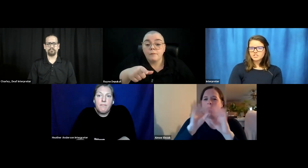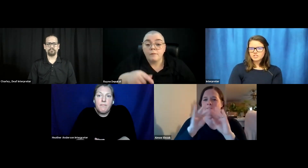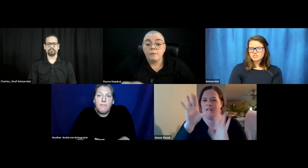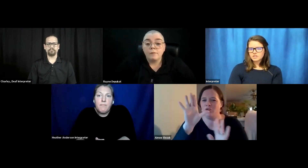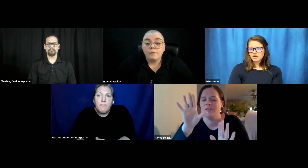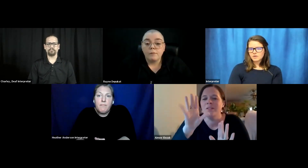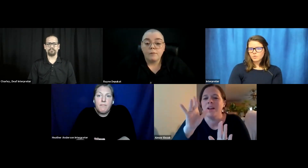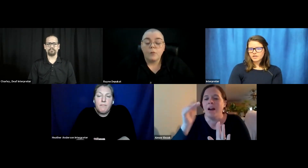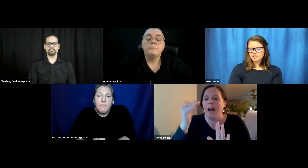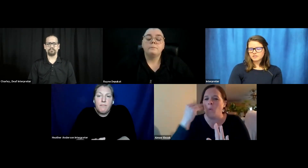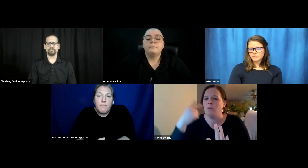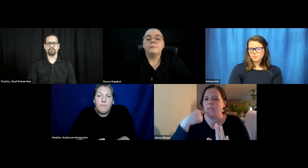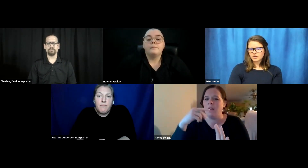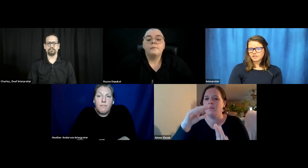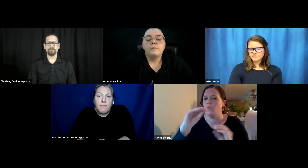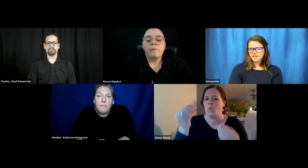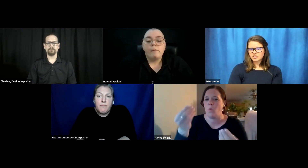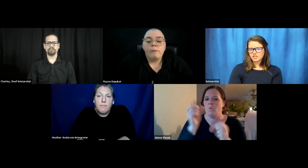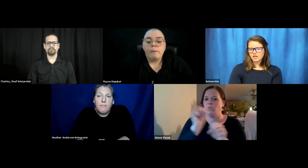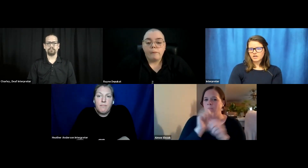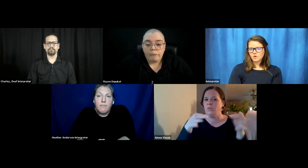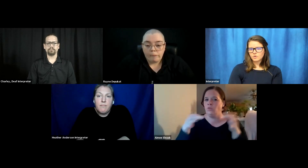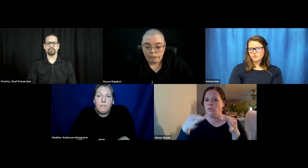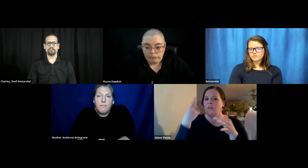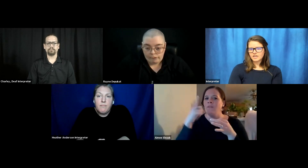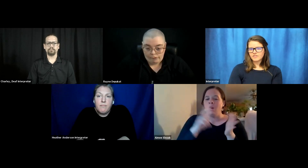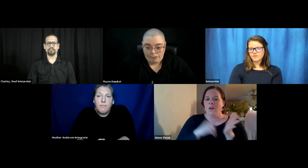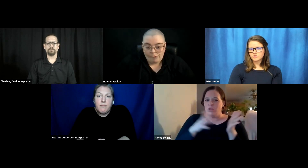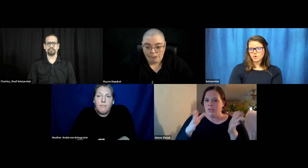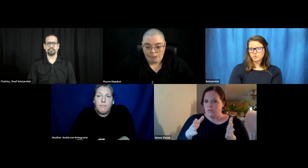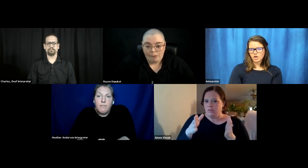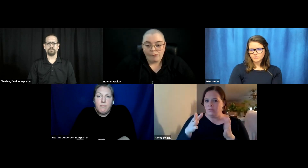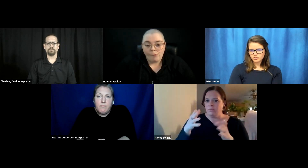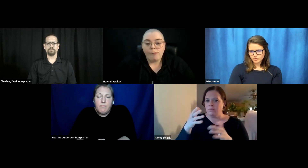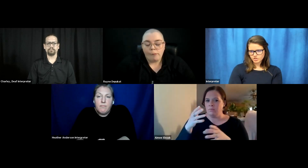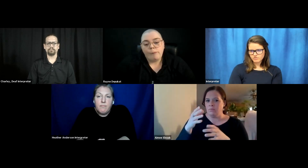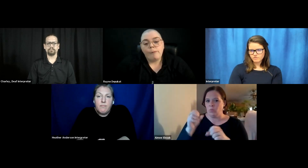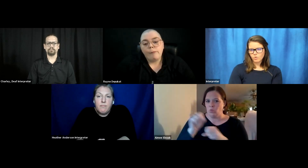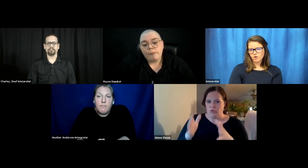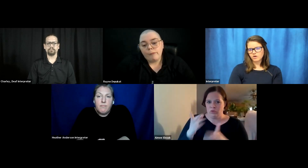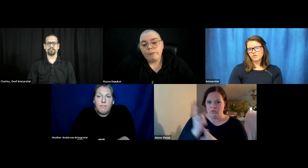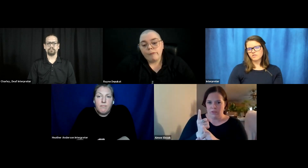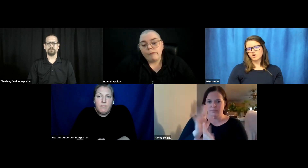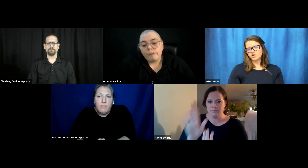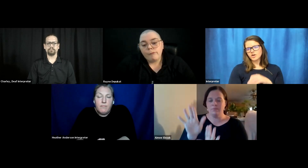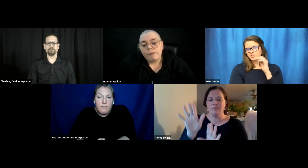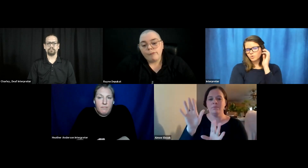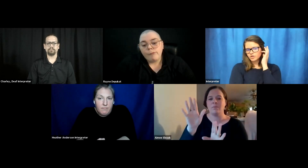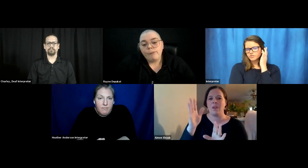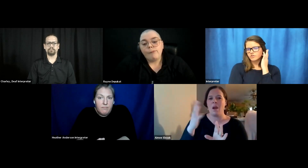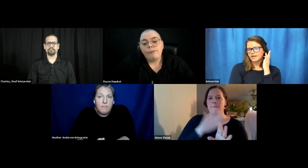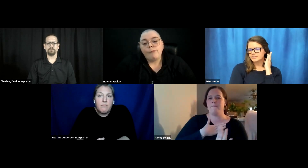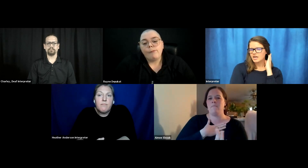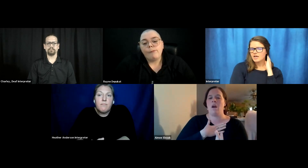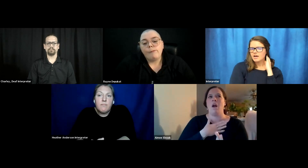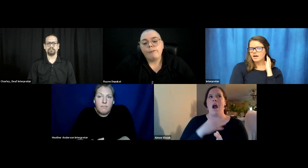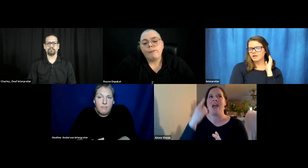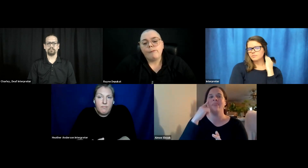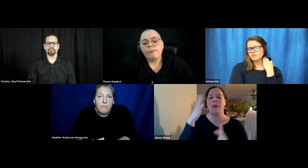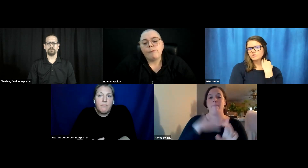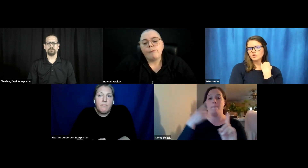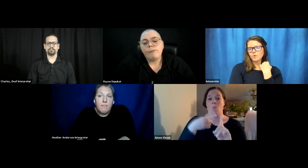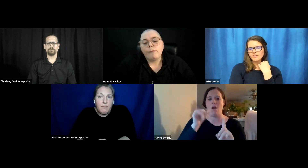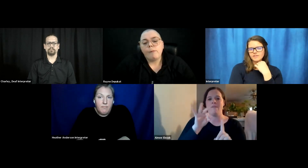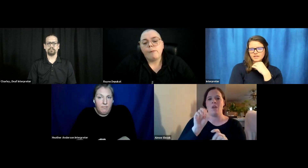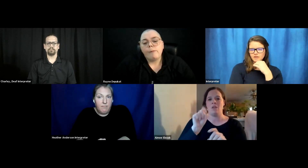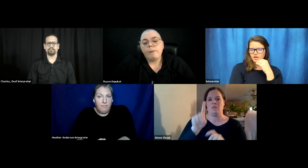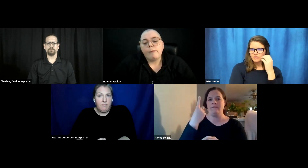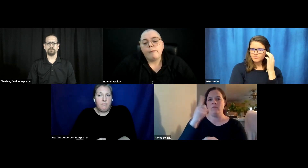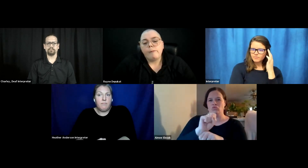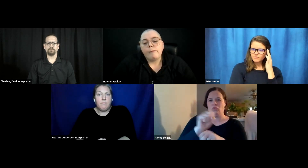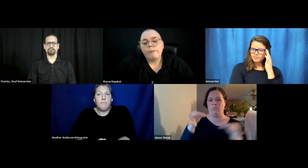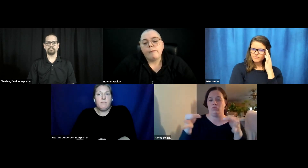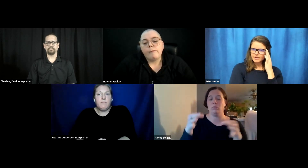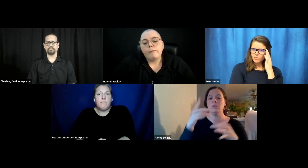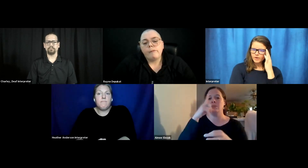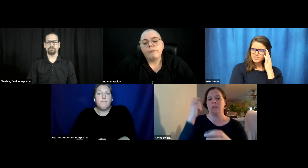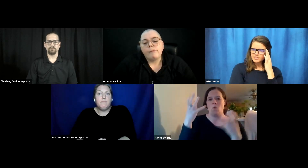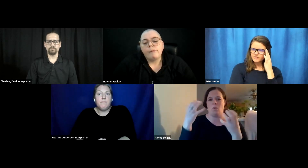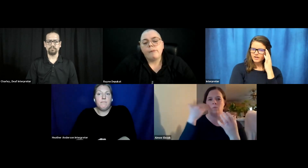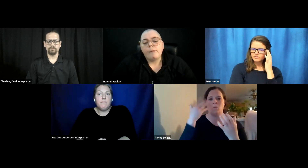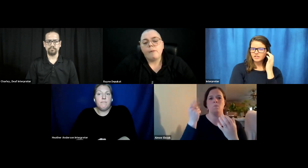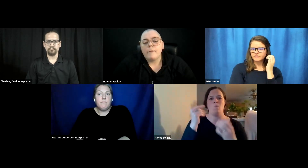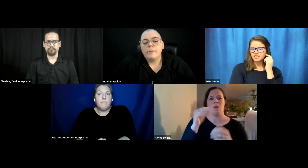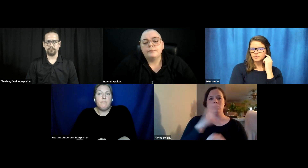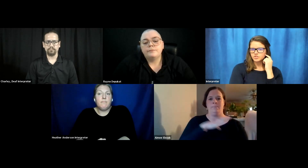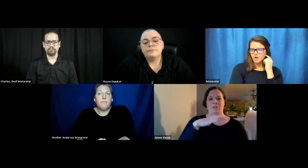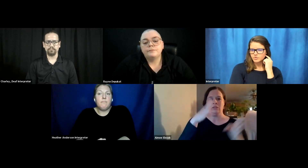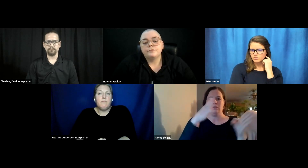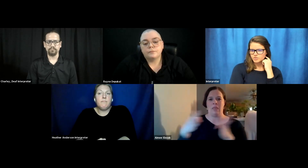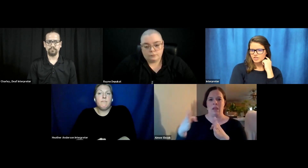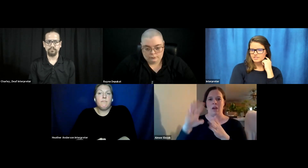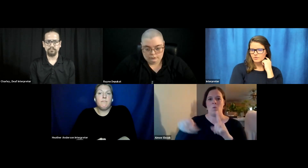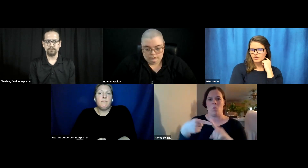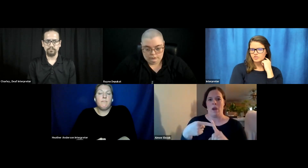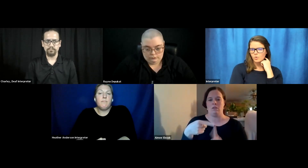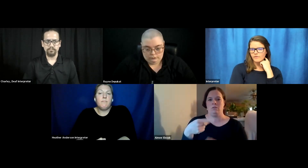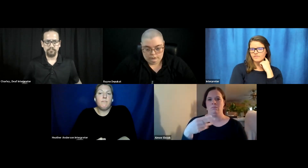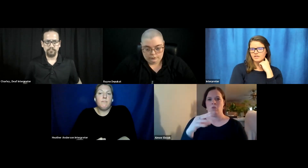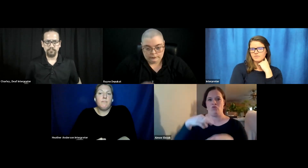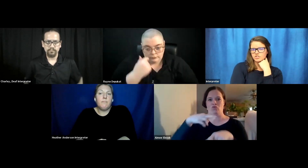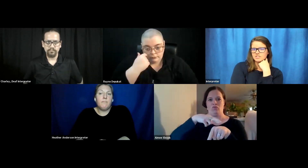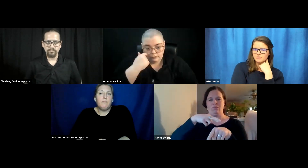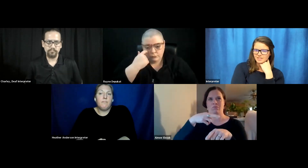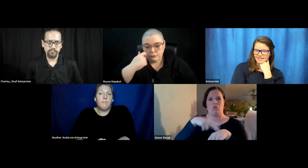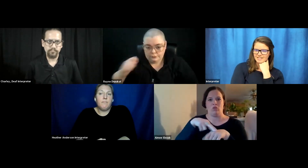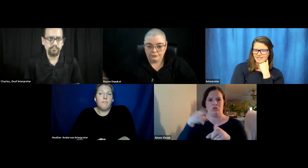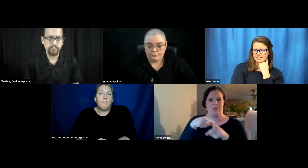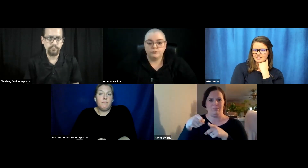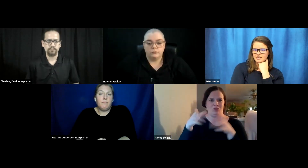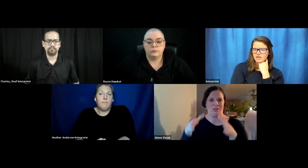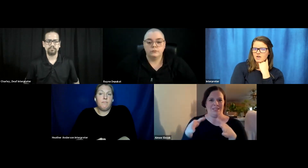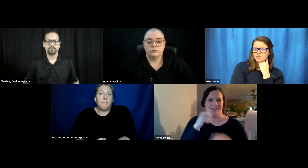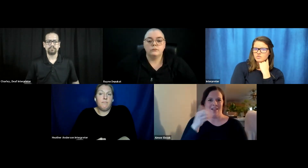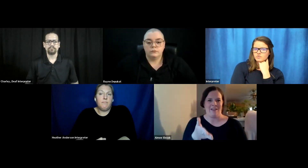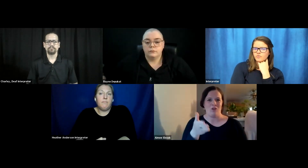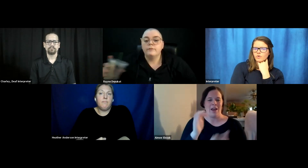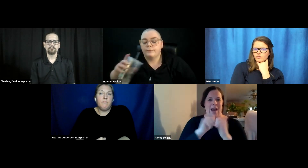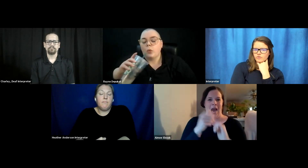I just wanted a little bit more clarification, I know we've said that there's no job description for the contract workers correct. Um, so I think my point of clarification with the job description is I want to know what the Commission's plan is for the